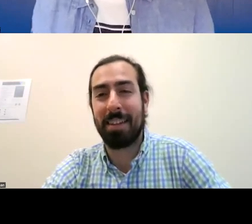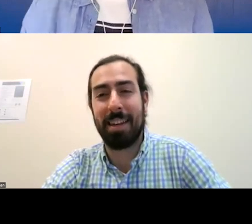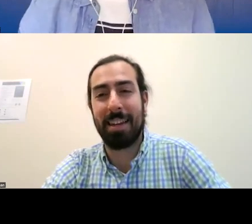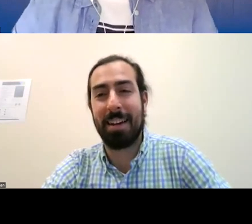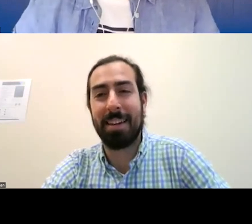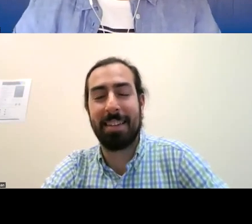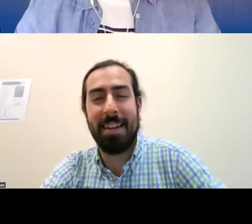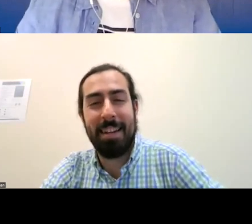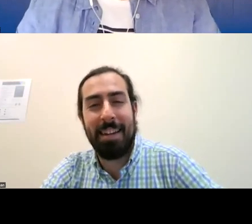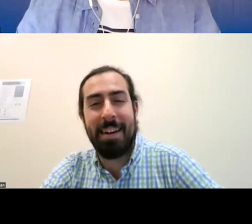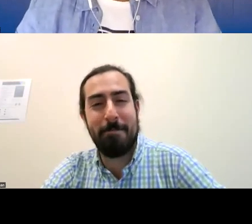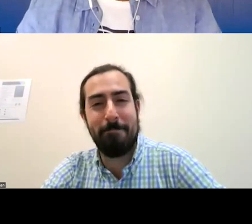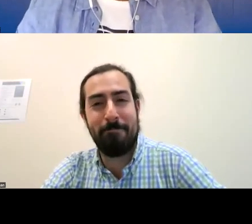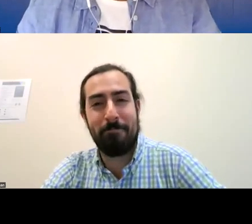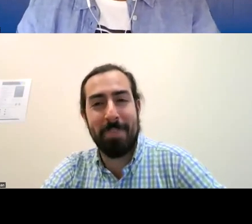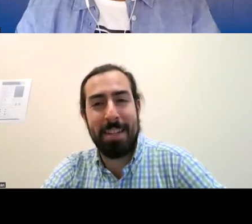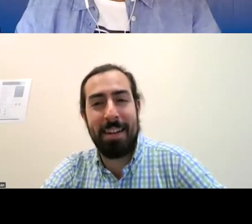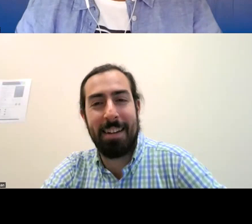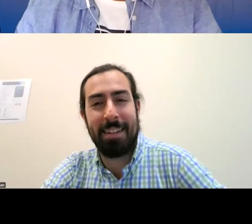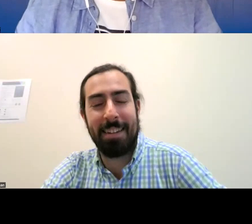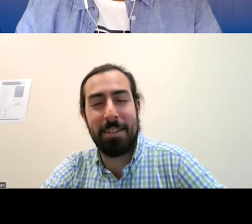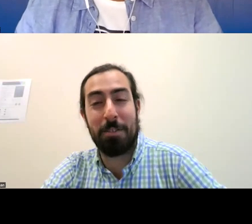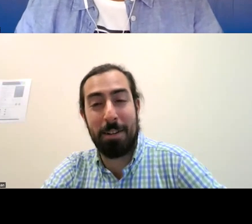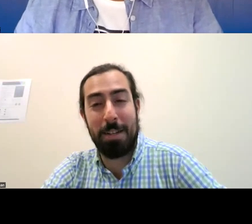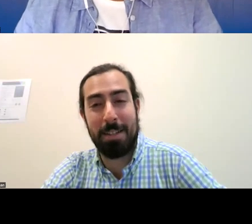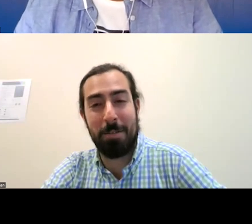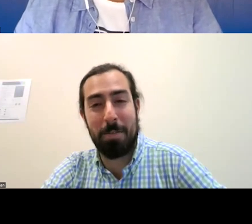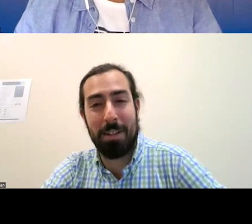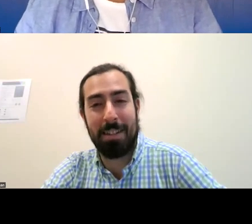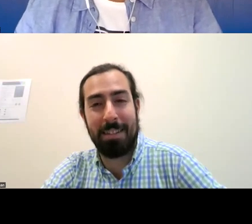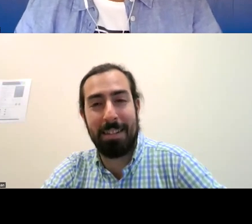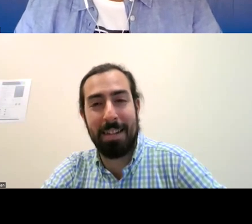ARE THINKING. IT IS A GREAT QUESTION WHAT THEY HAVE DONE.